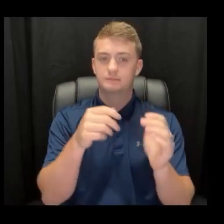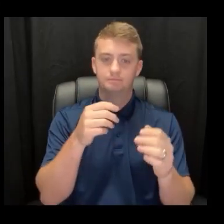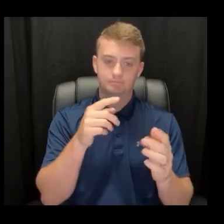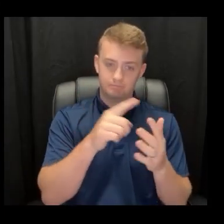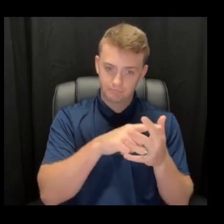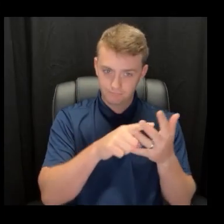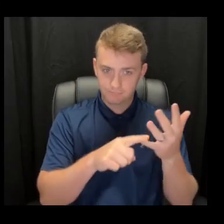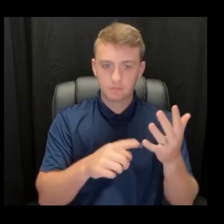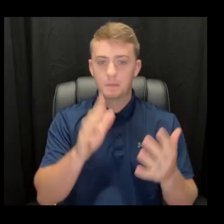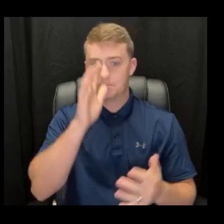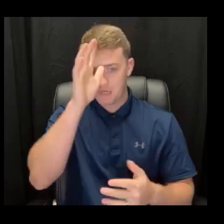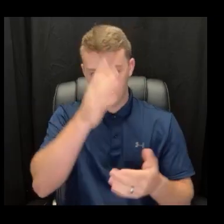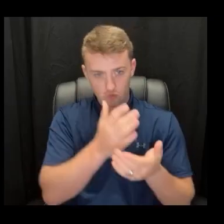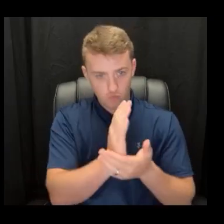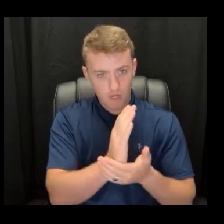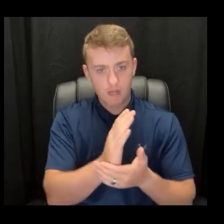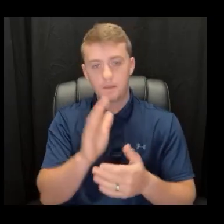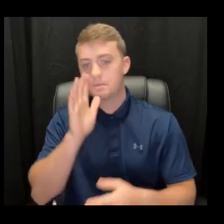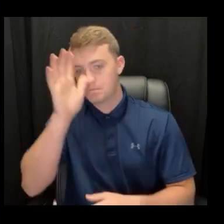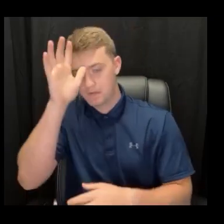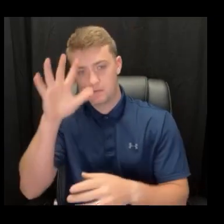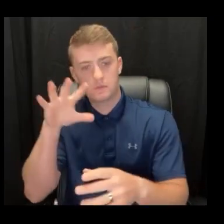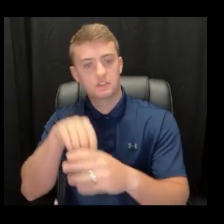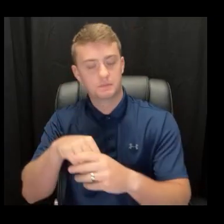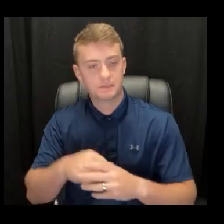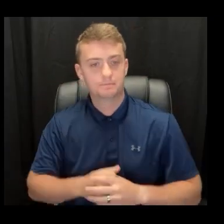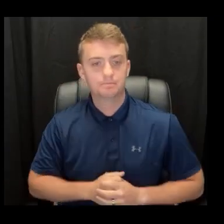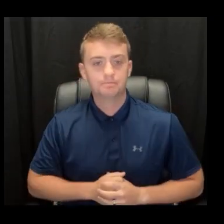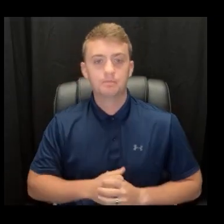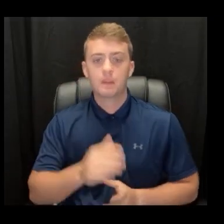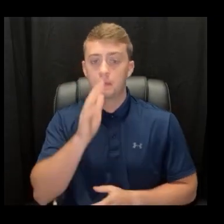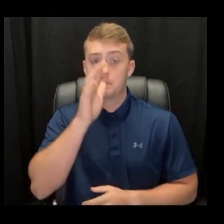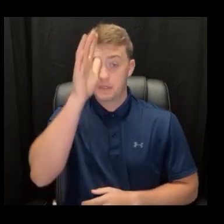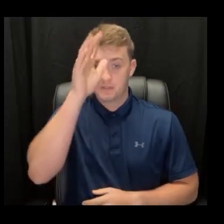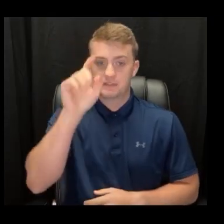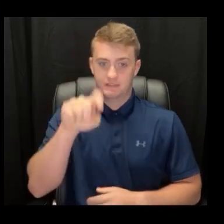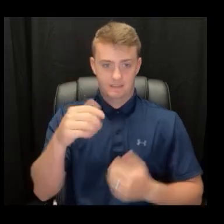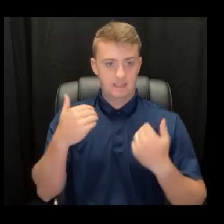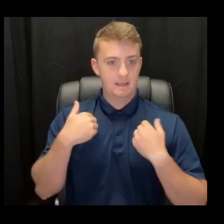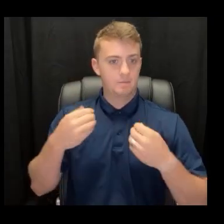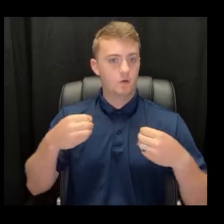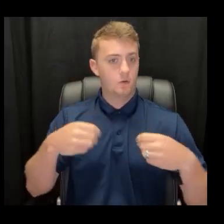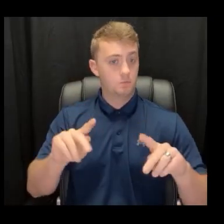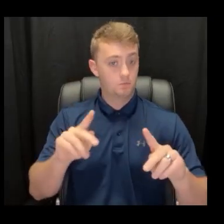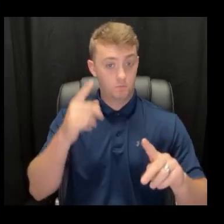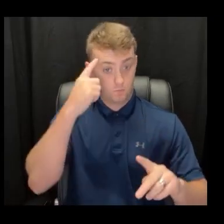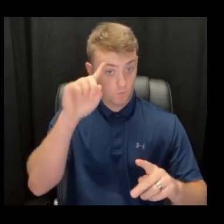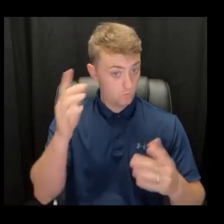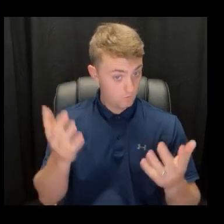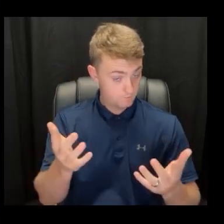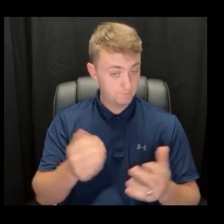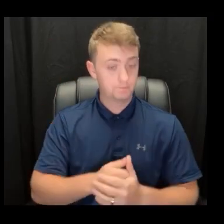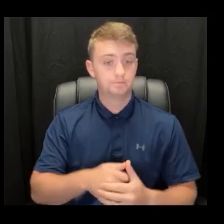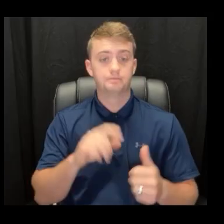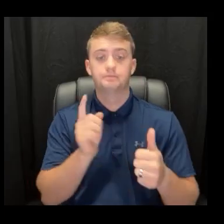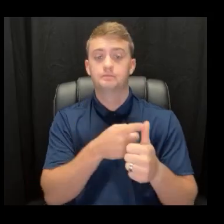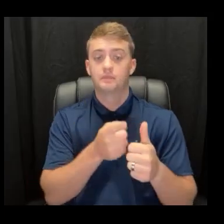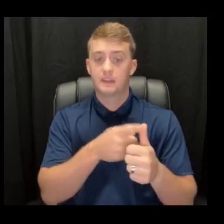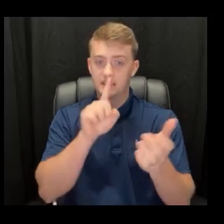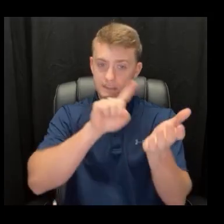parent rights, and parent participation. Parents shall be afforded an opportunity to inspect and